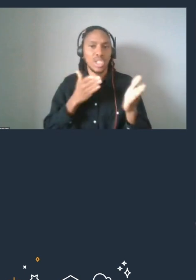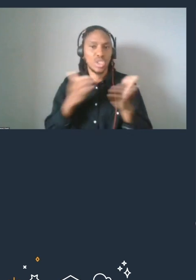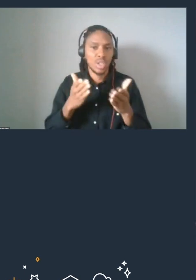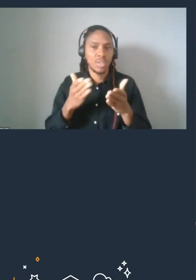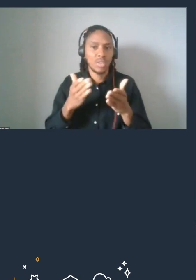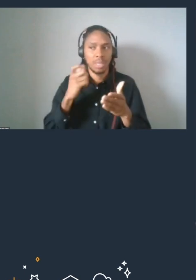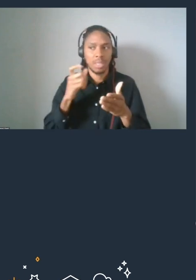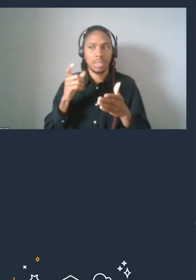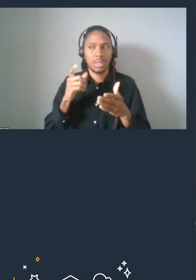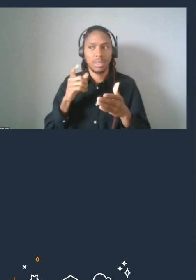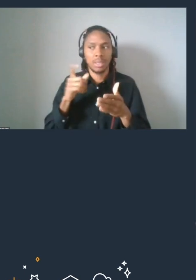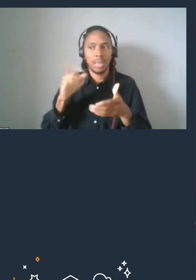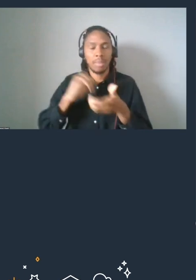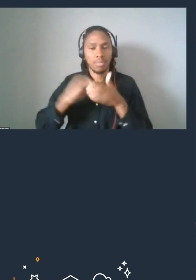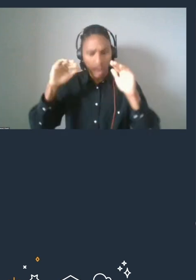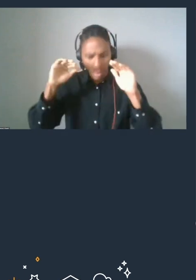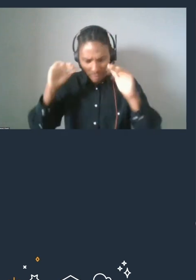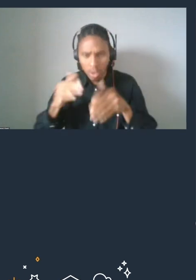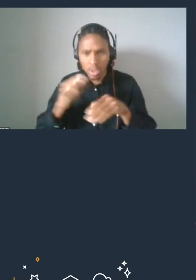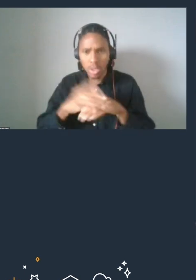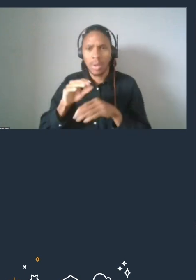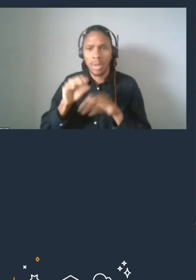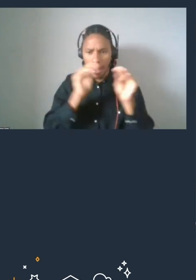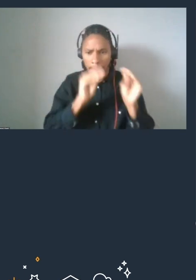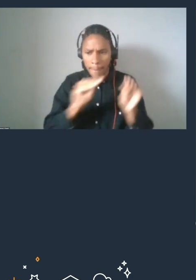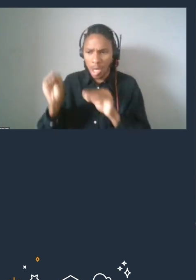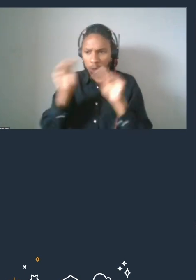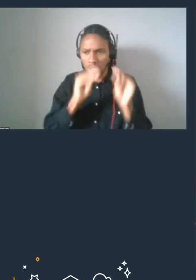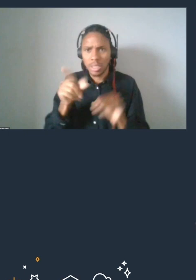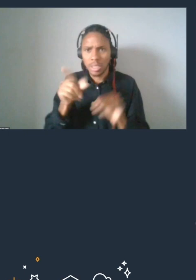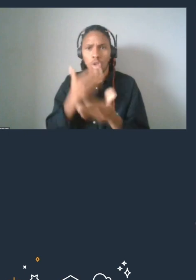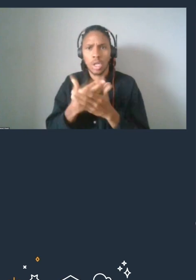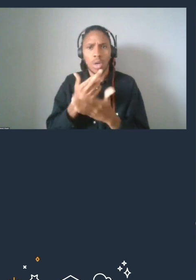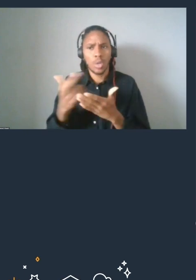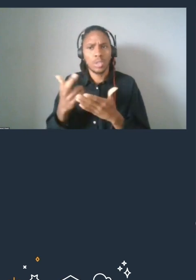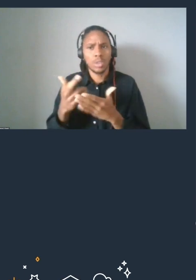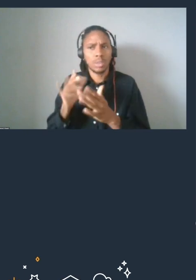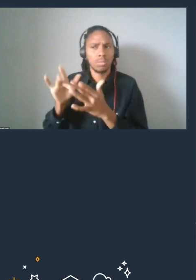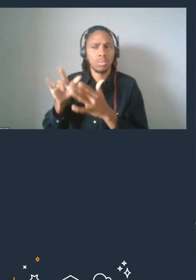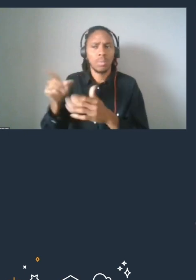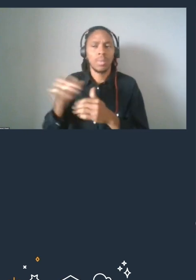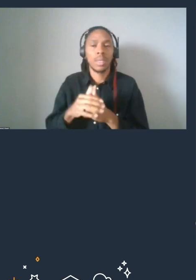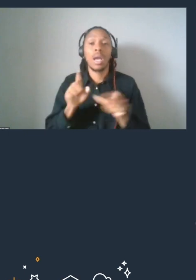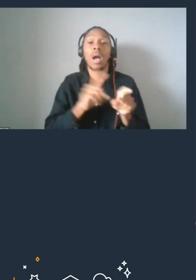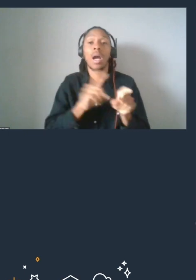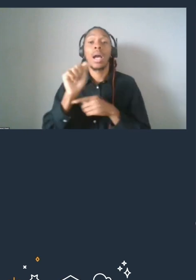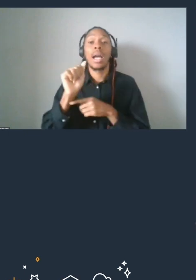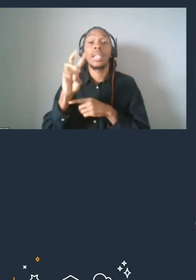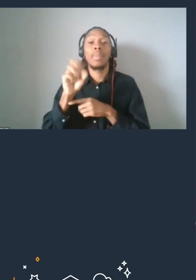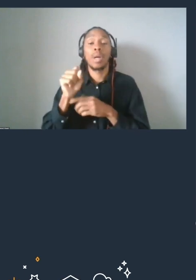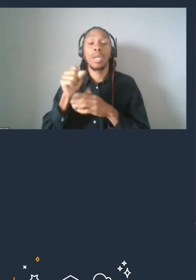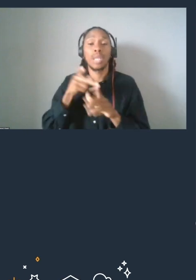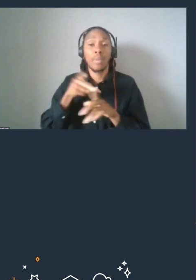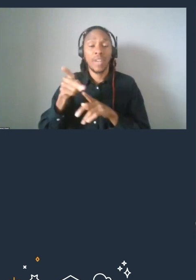they're really focused on migration, and can be a great resource. Another option is AWS Professional Services. So, we have large teams that